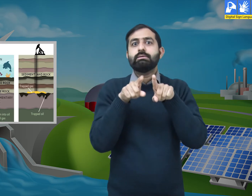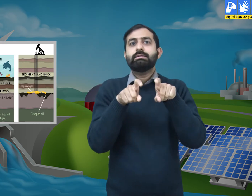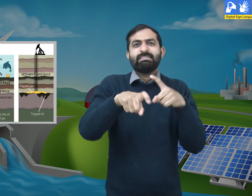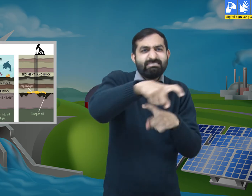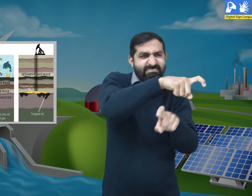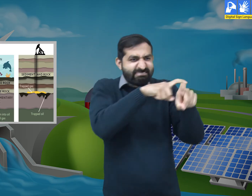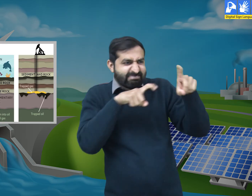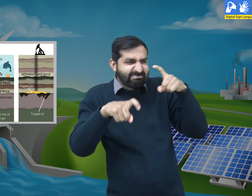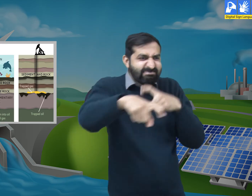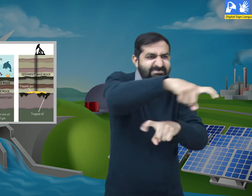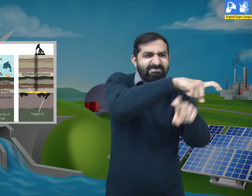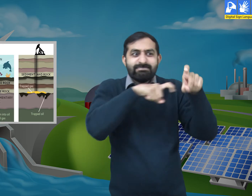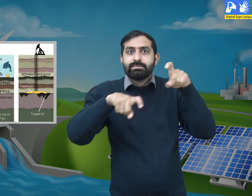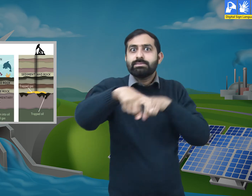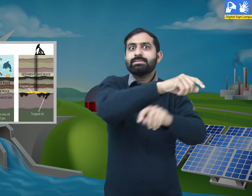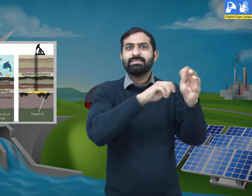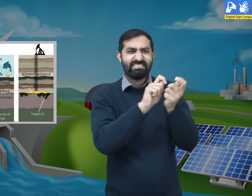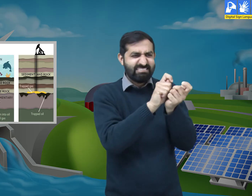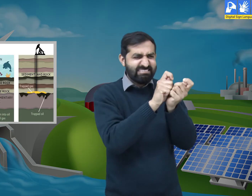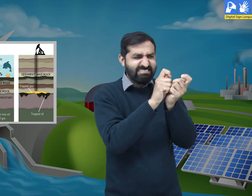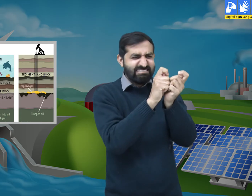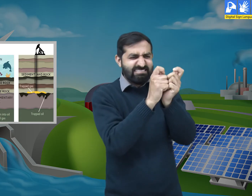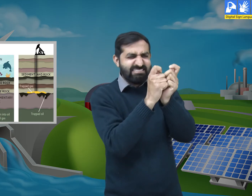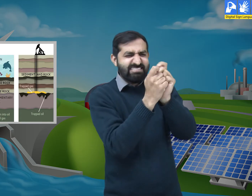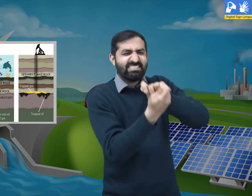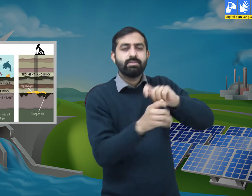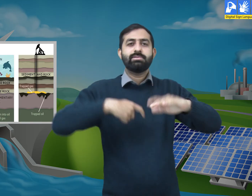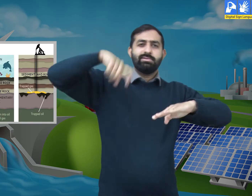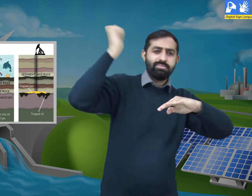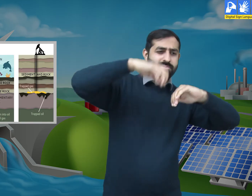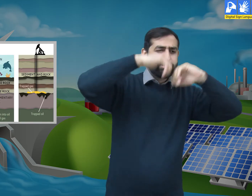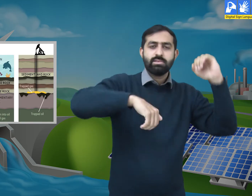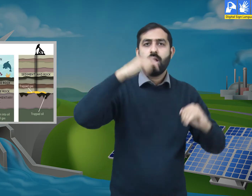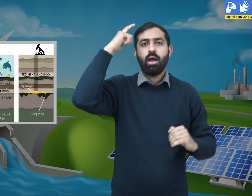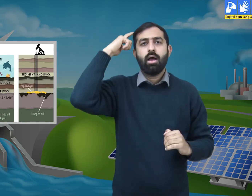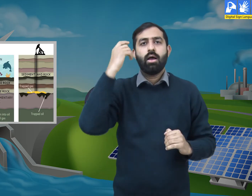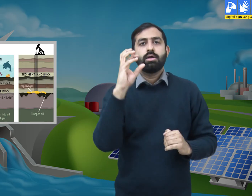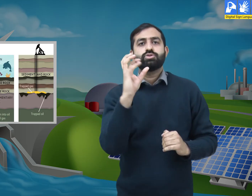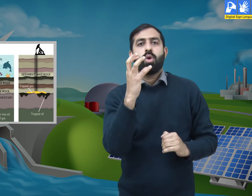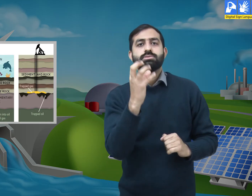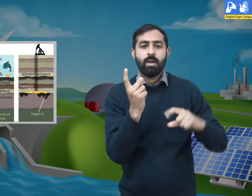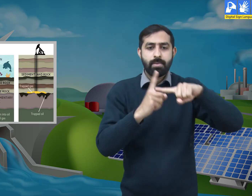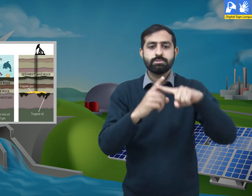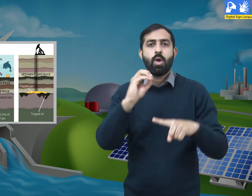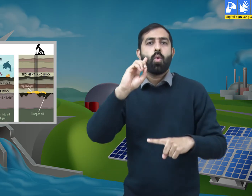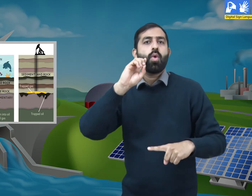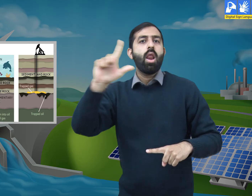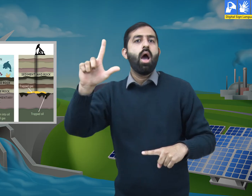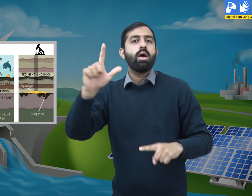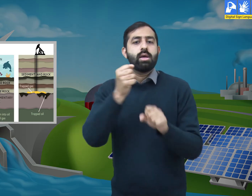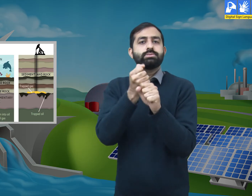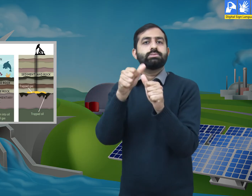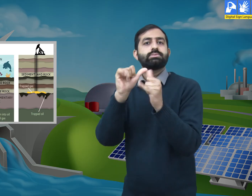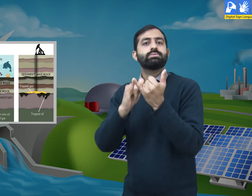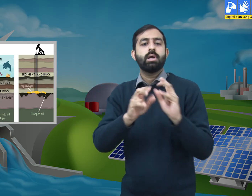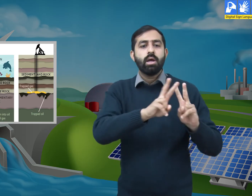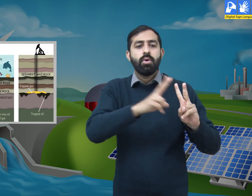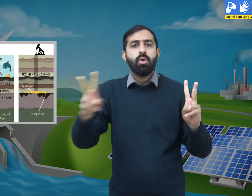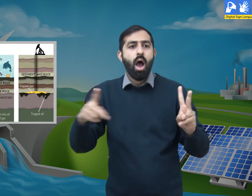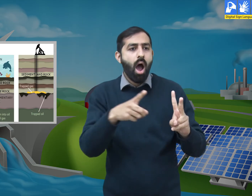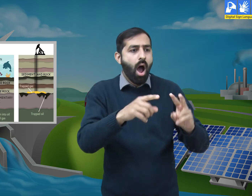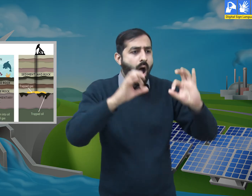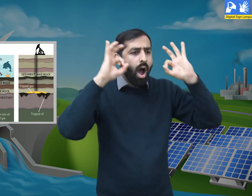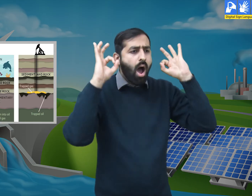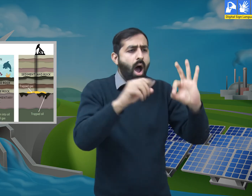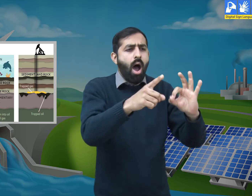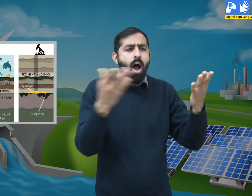The compounds that make up plankton and plants turn into fossil fuels like coal, oil or gas.